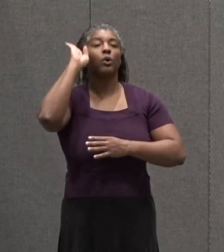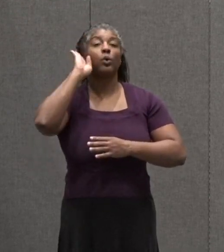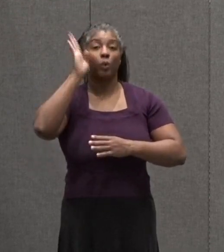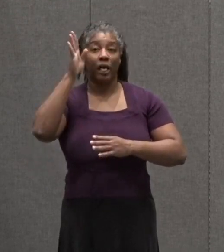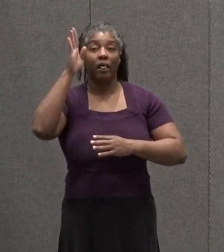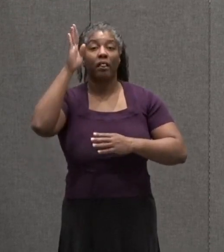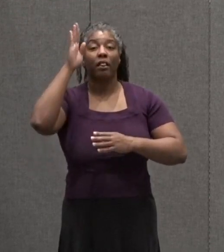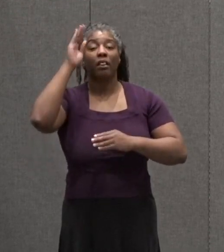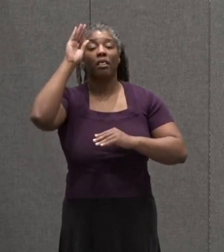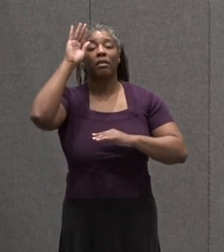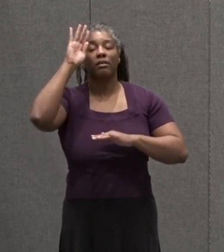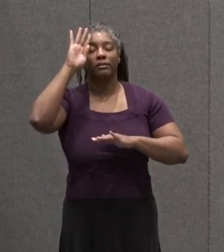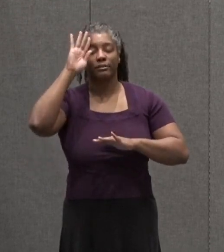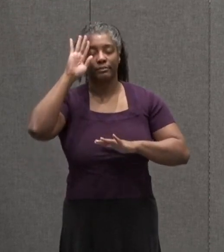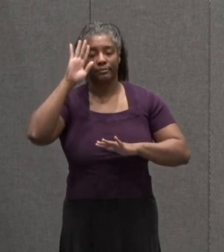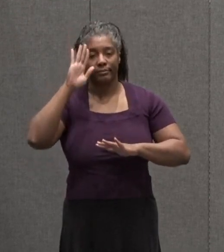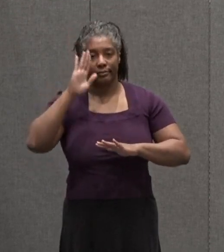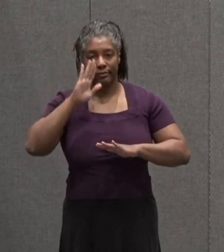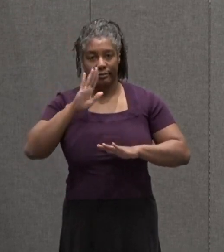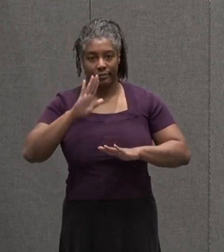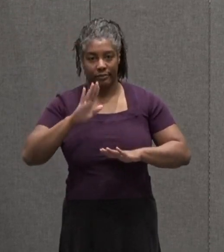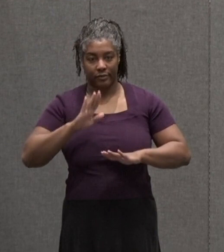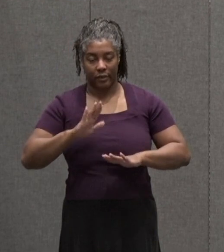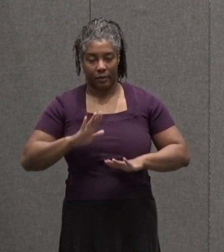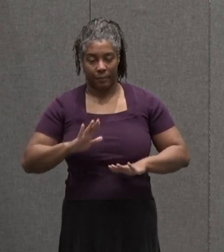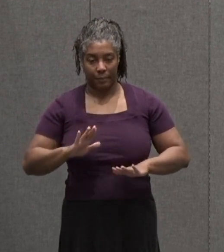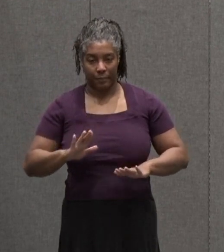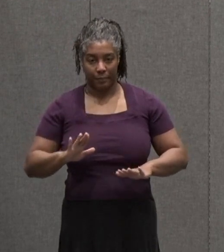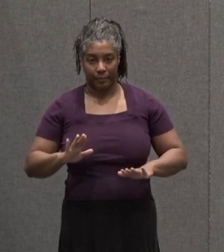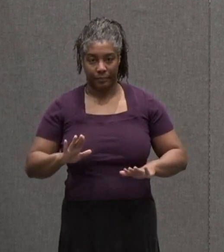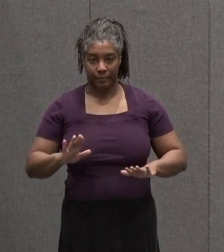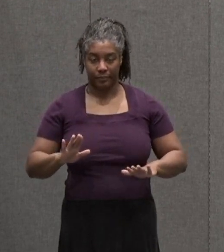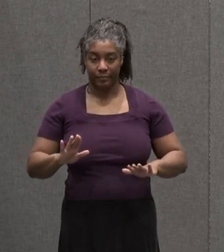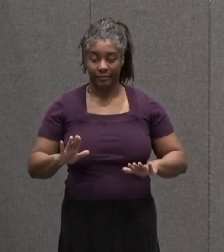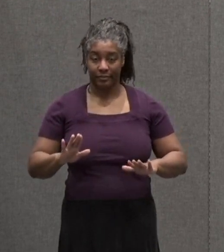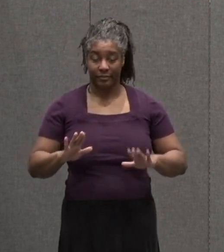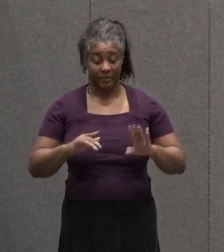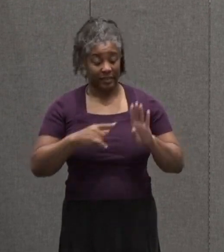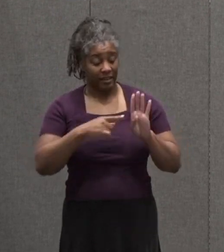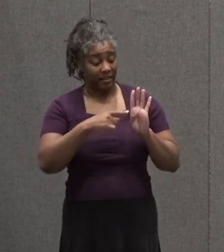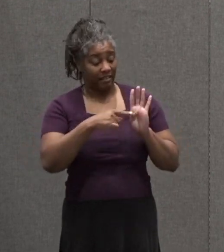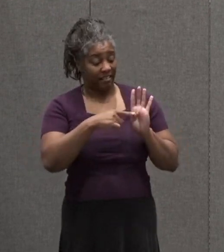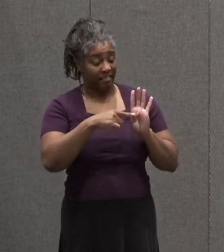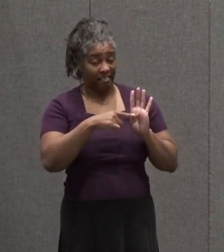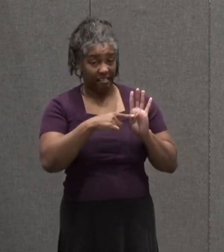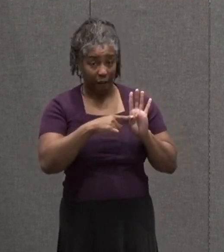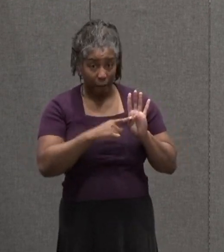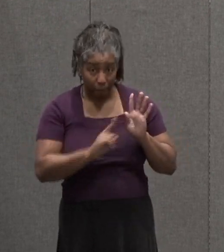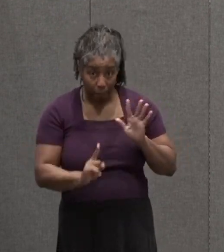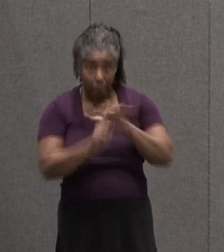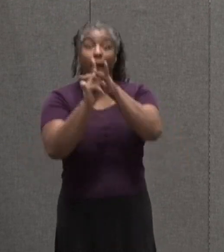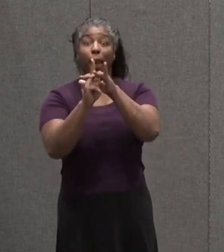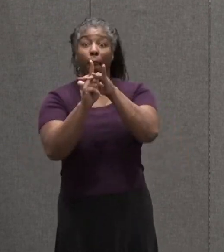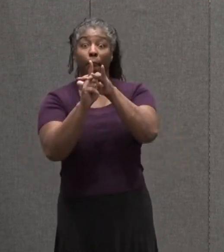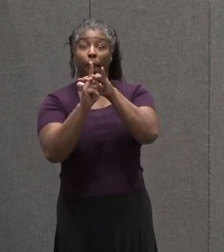will go back down and our smart brain will kick in and we'll be able to make better decisions